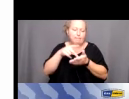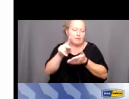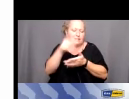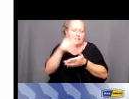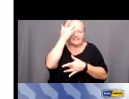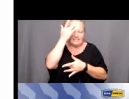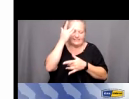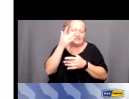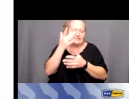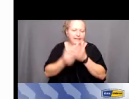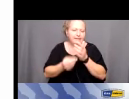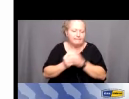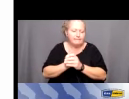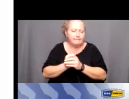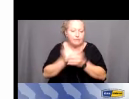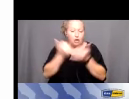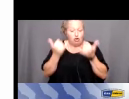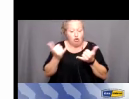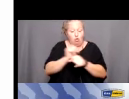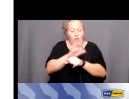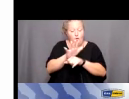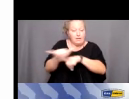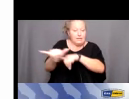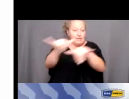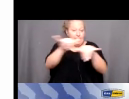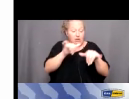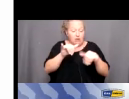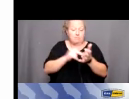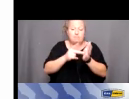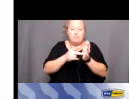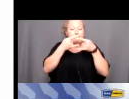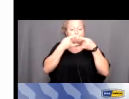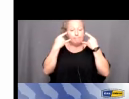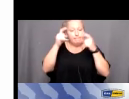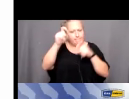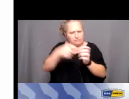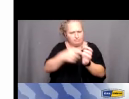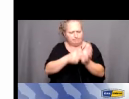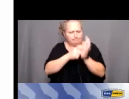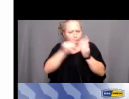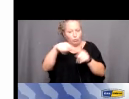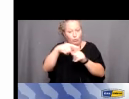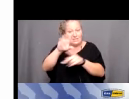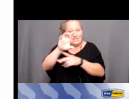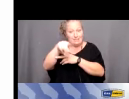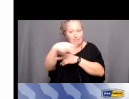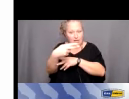The current standard says face coverings are mandatory when CDPH requires their use.